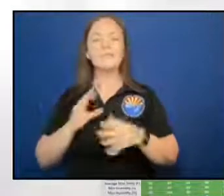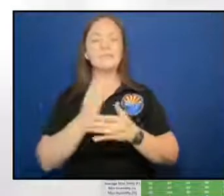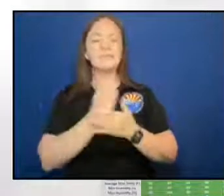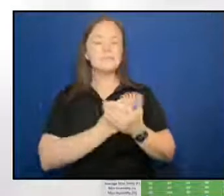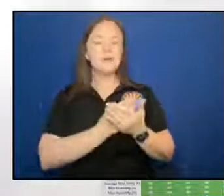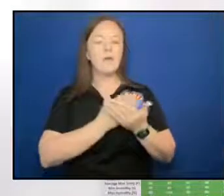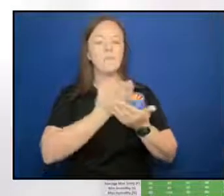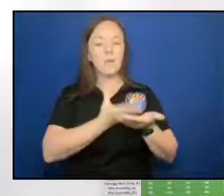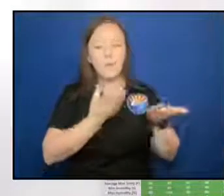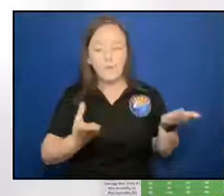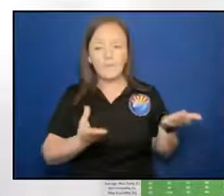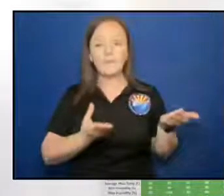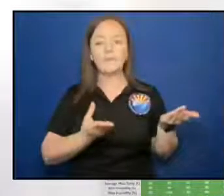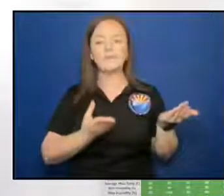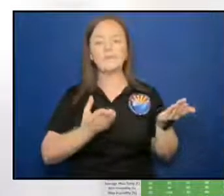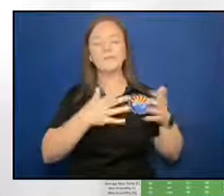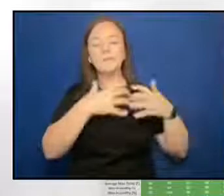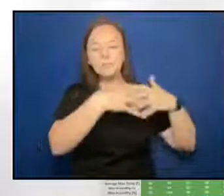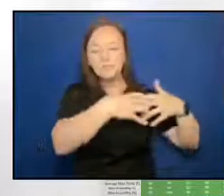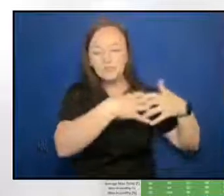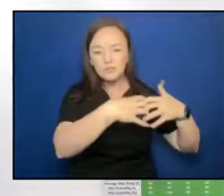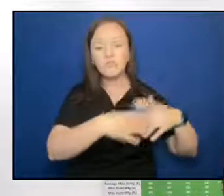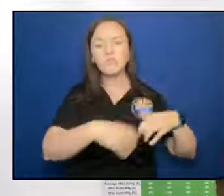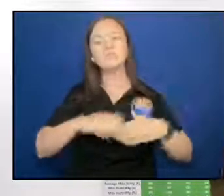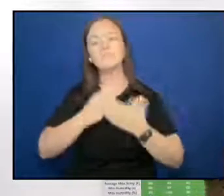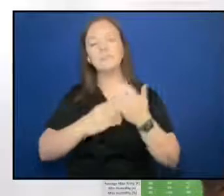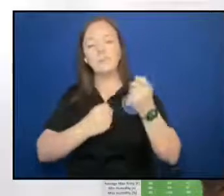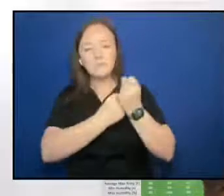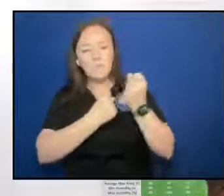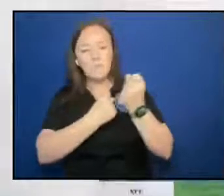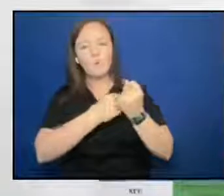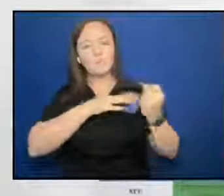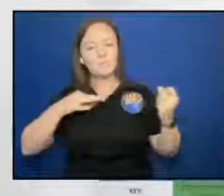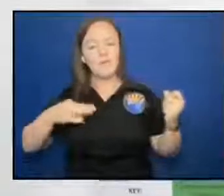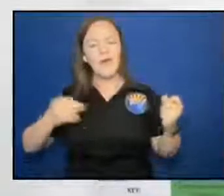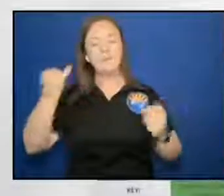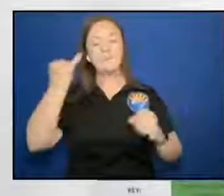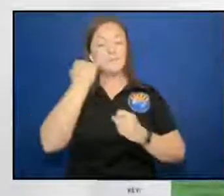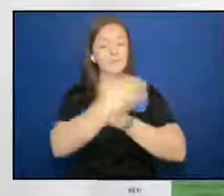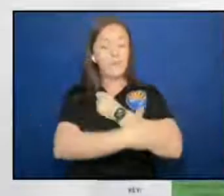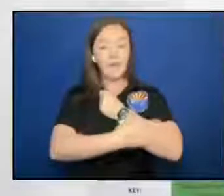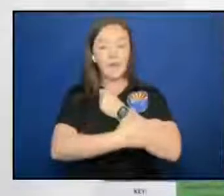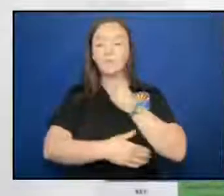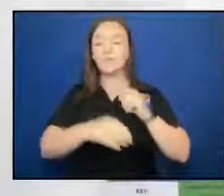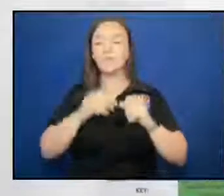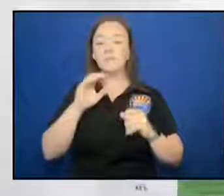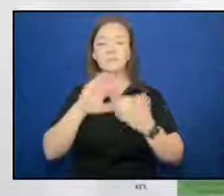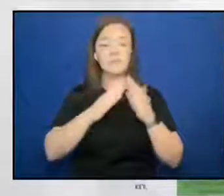AND I DO BELIEVE THAT TONIGHT BY THE END OF THE SHIFT THAT THEY WILL BE ABLE TO SHOW MORE COMPLETED REPAIR